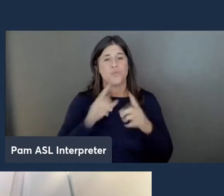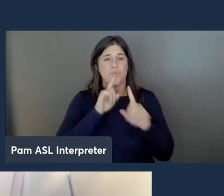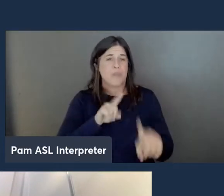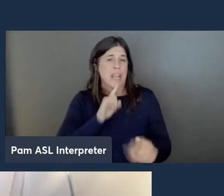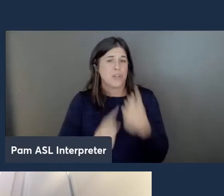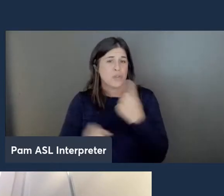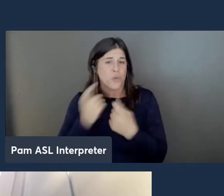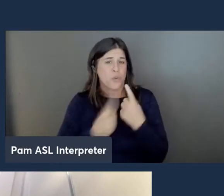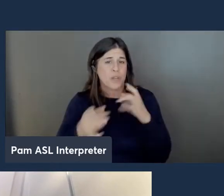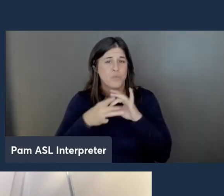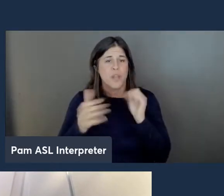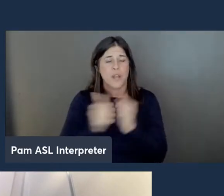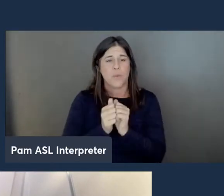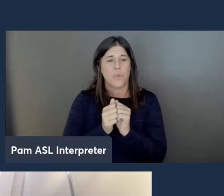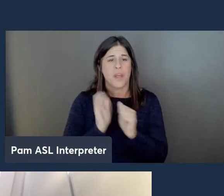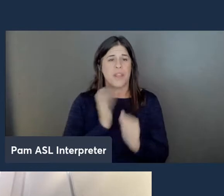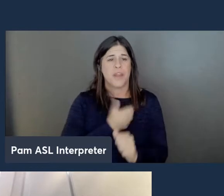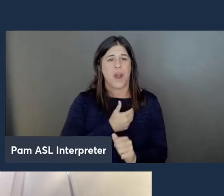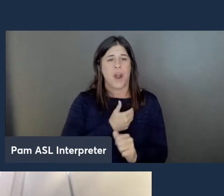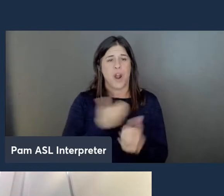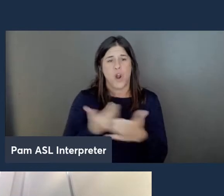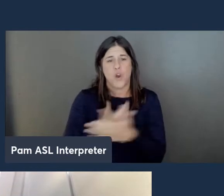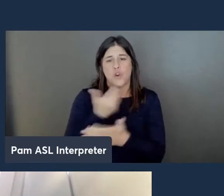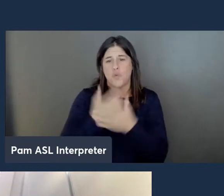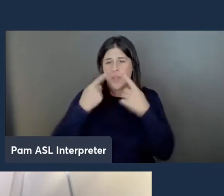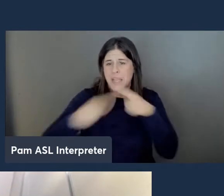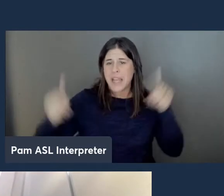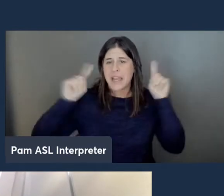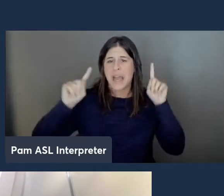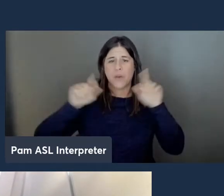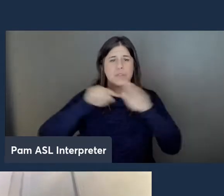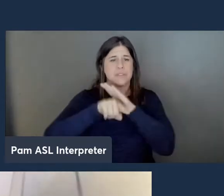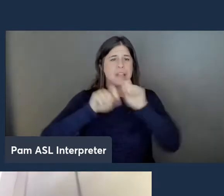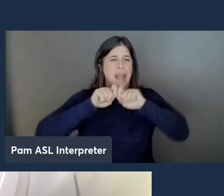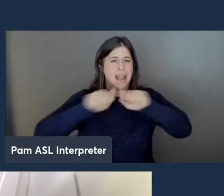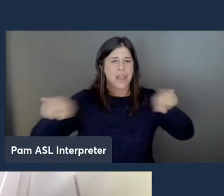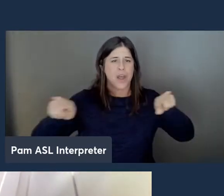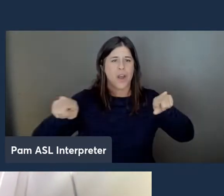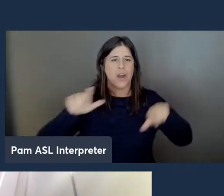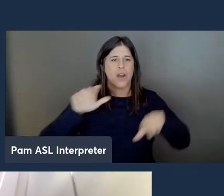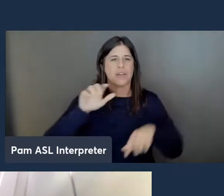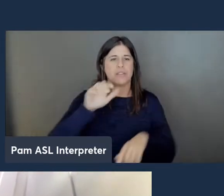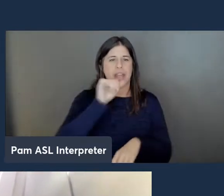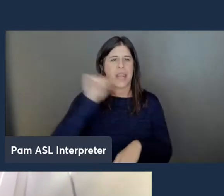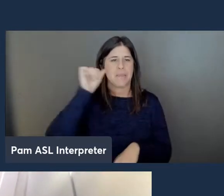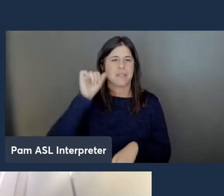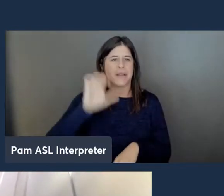to newly announced and launched Amazon EC2 G5G instances.